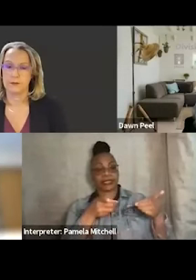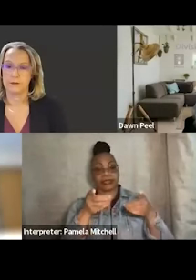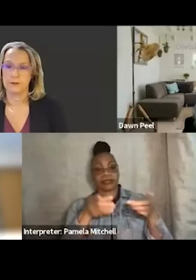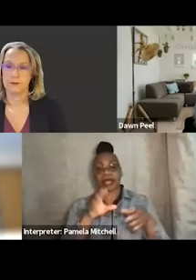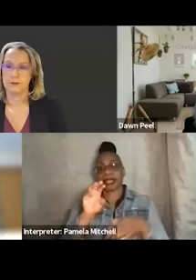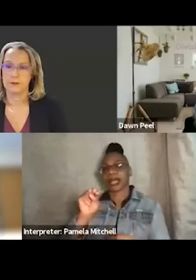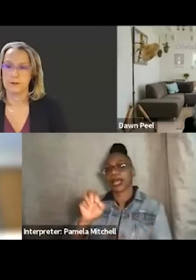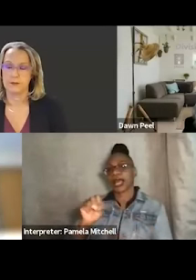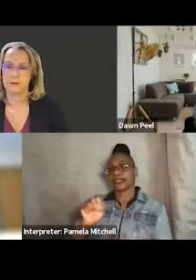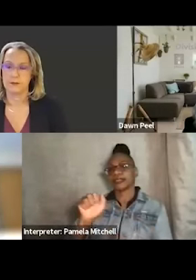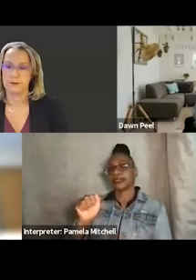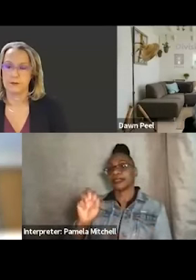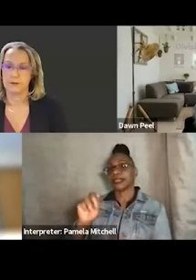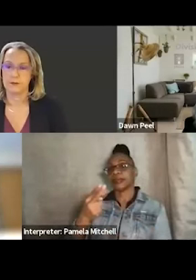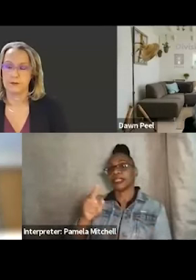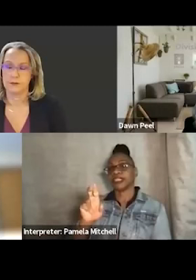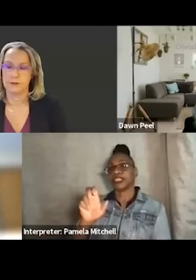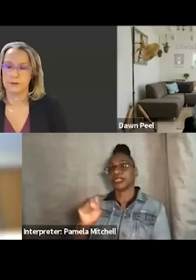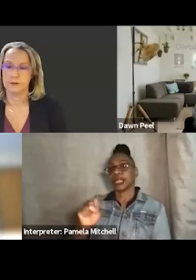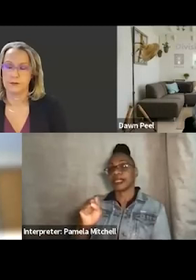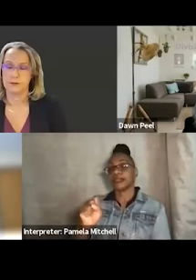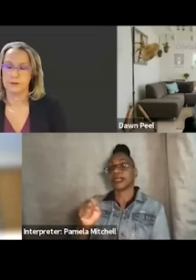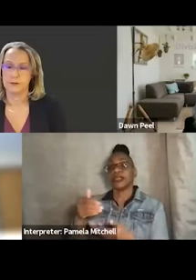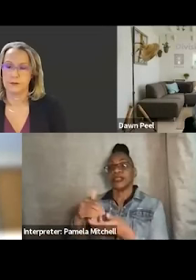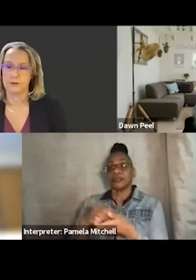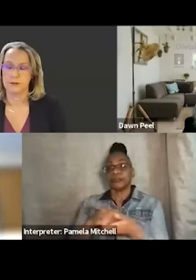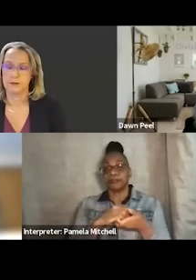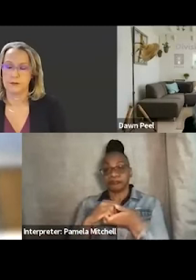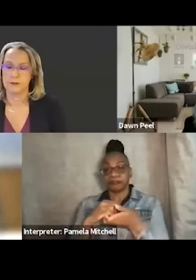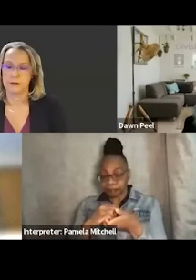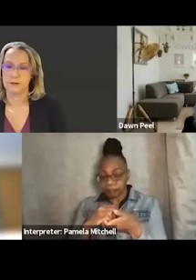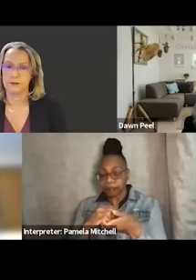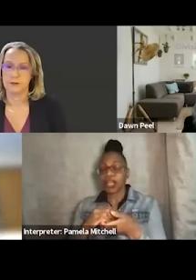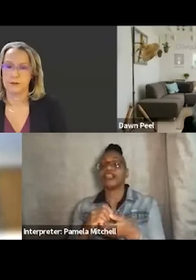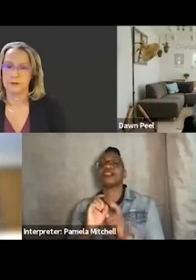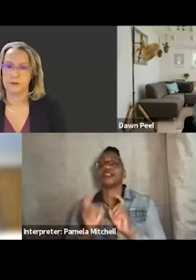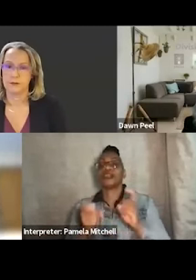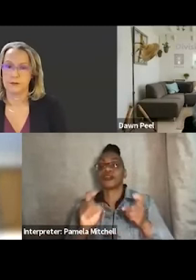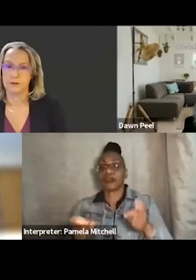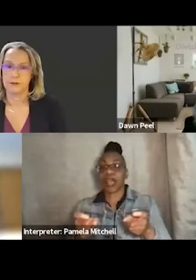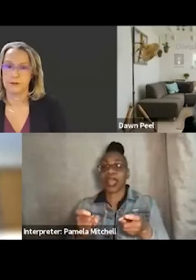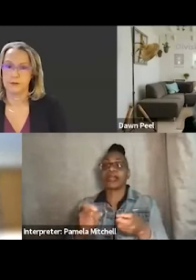Response Partnerships Grant facilitating collaboration of mobile crisis response across five